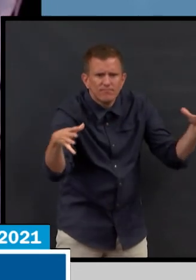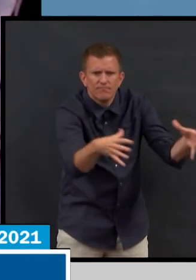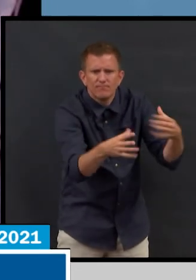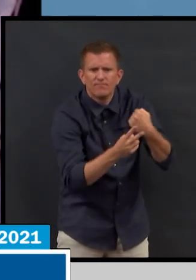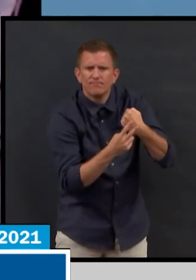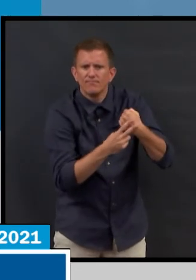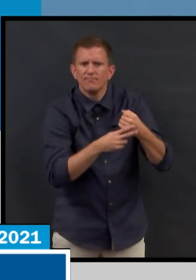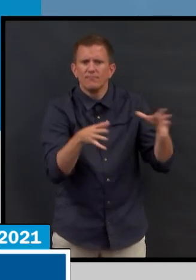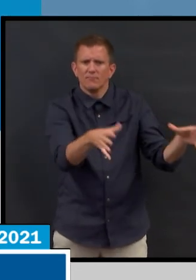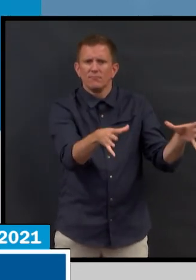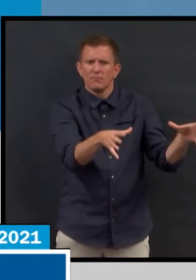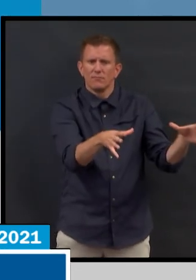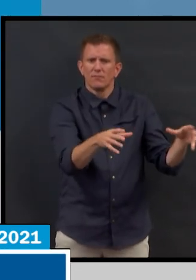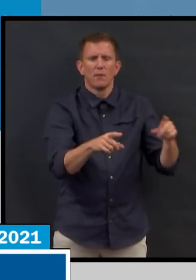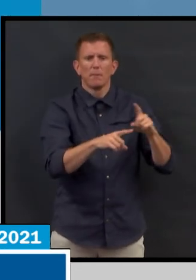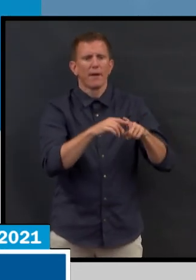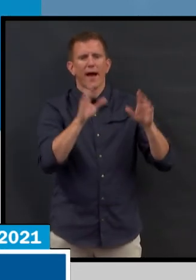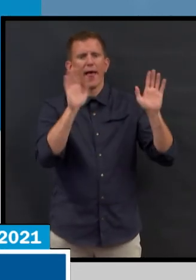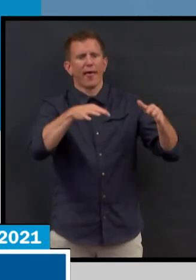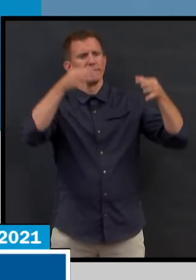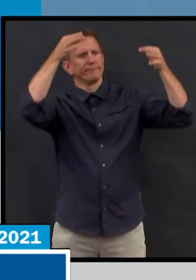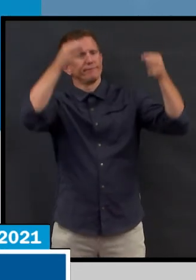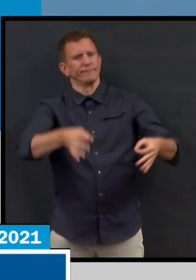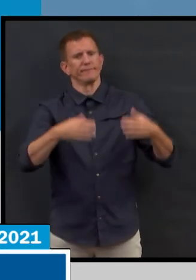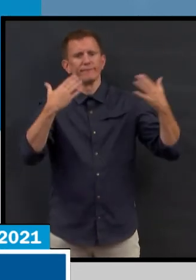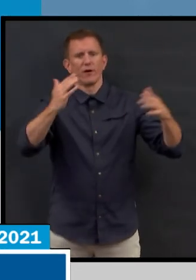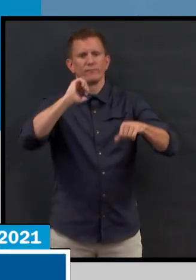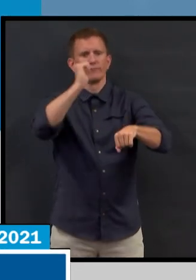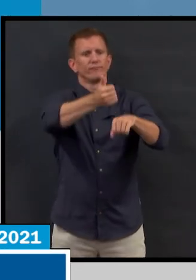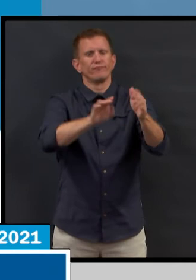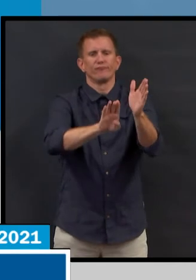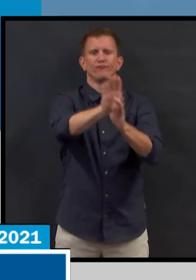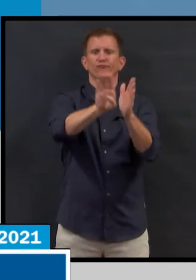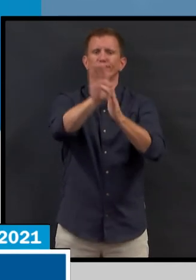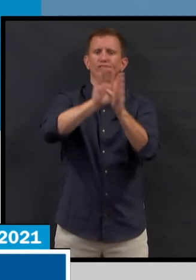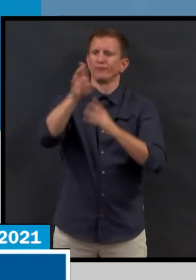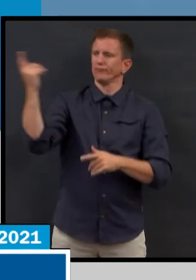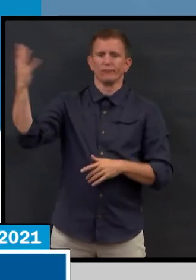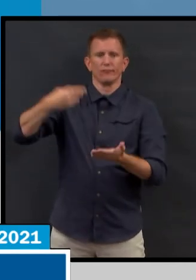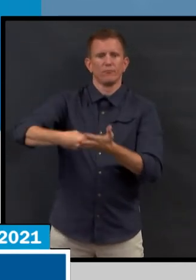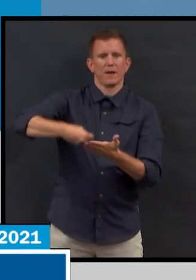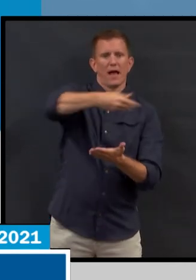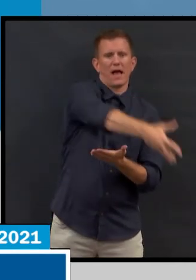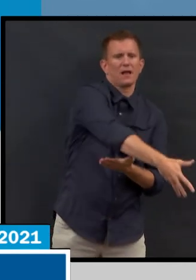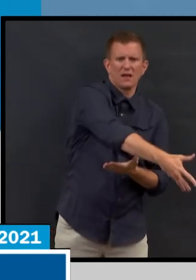well we're not working alongside a developer in fact we were we moved in before the developer